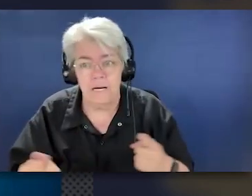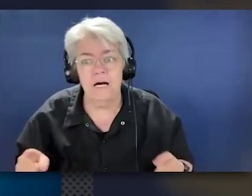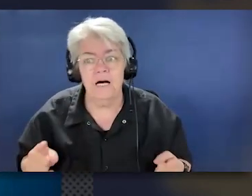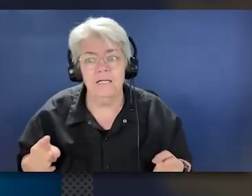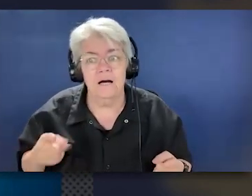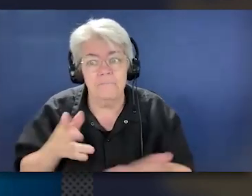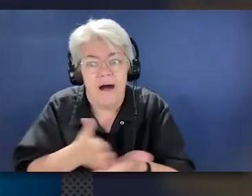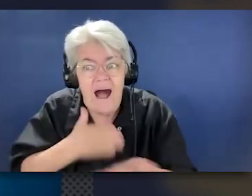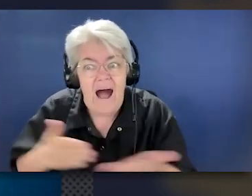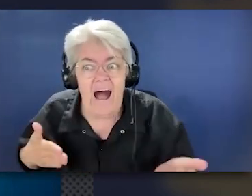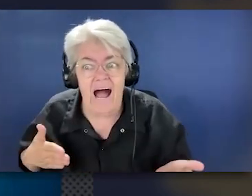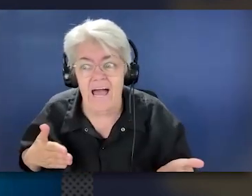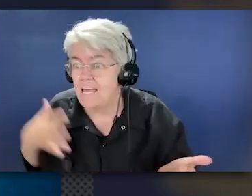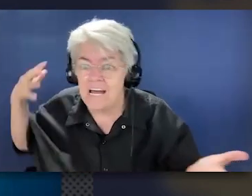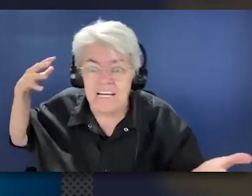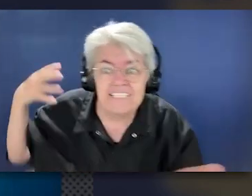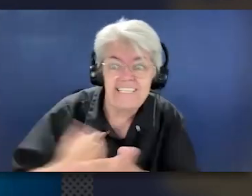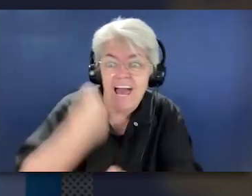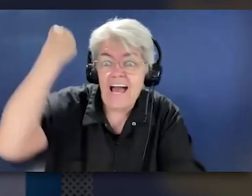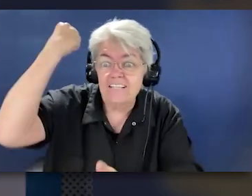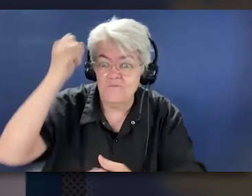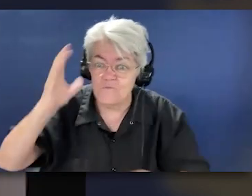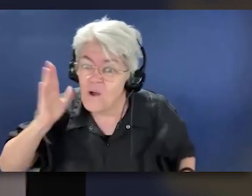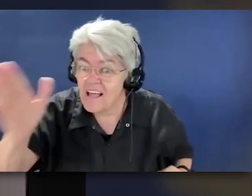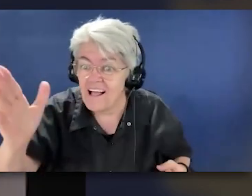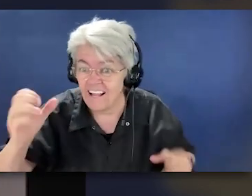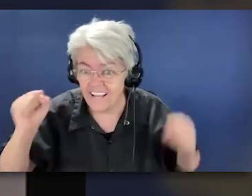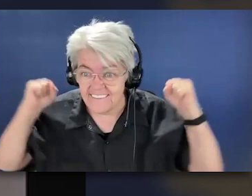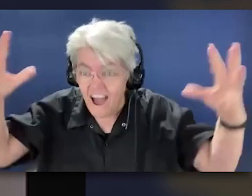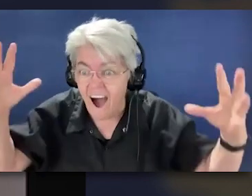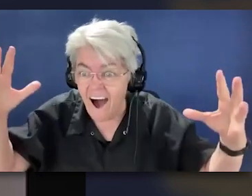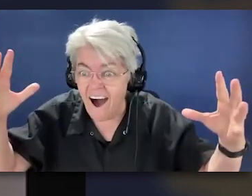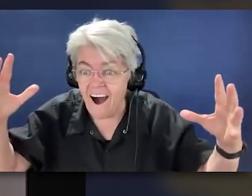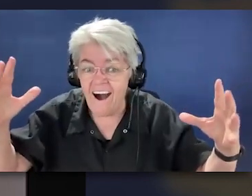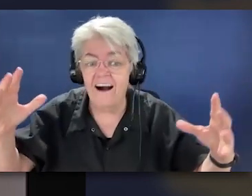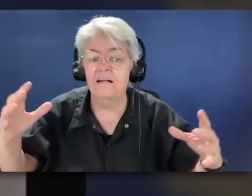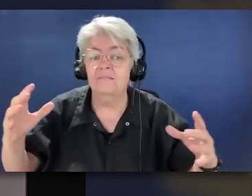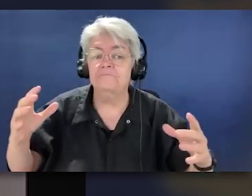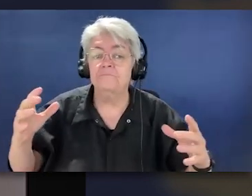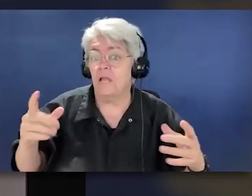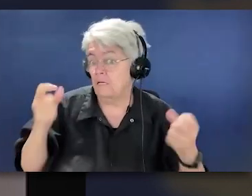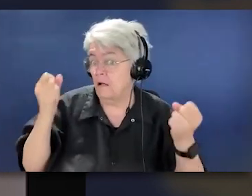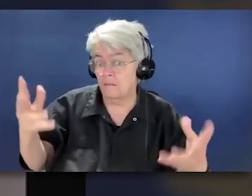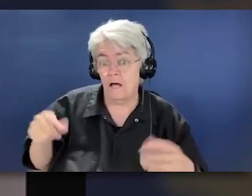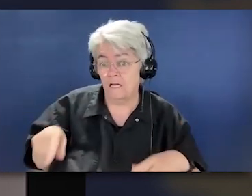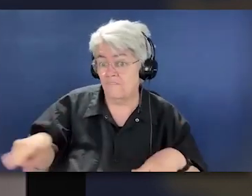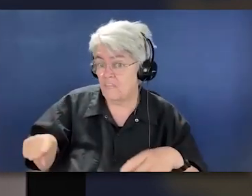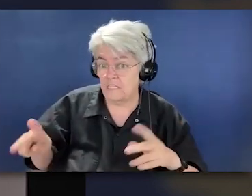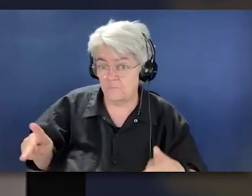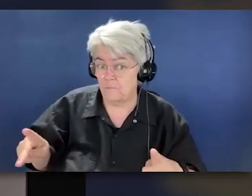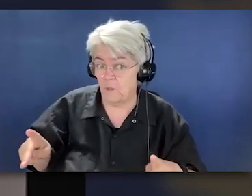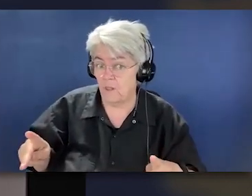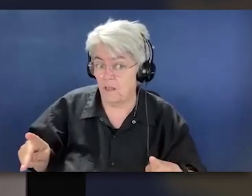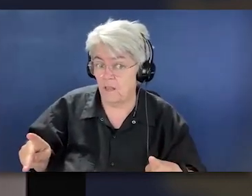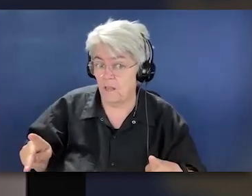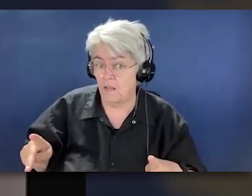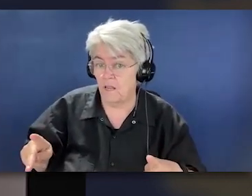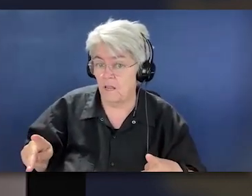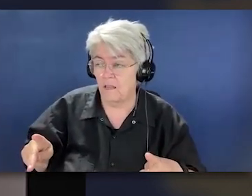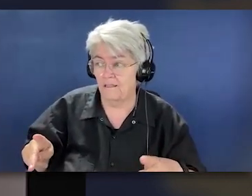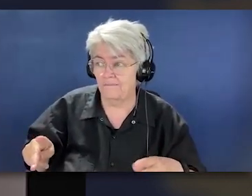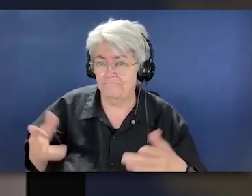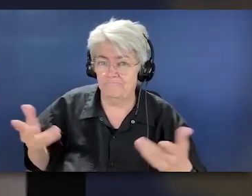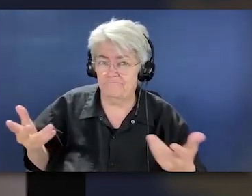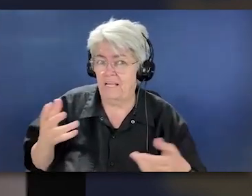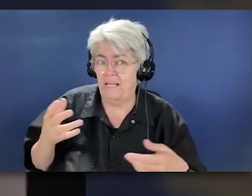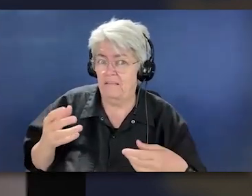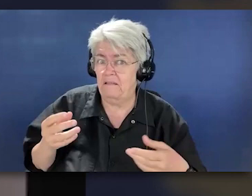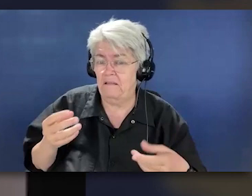and they’re going to have some. And a lot of these folks are not interested, not only in the details